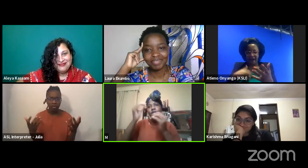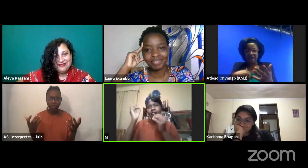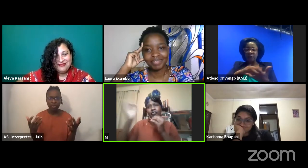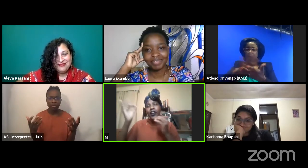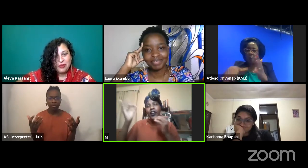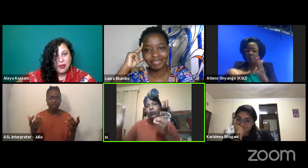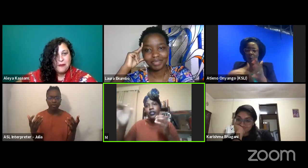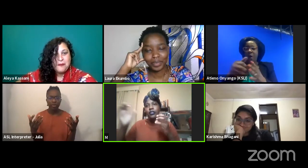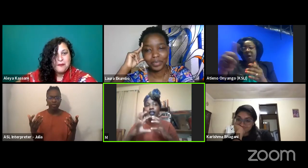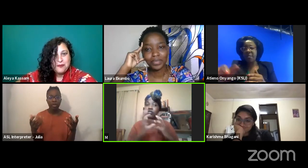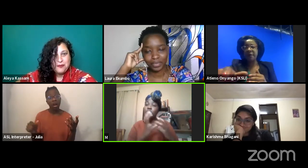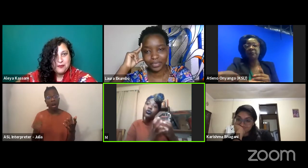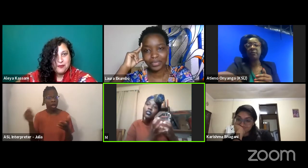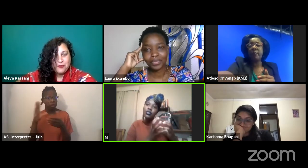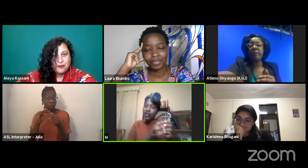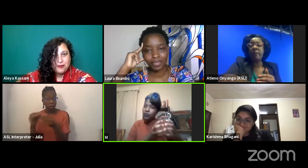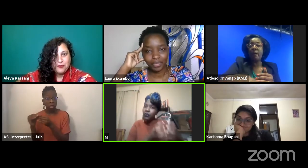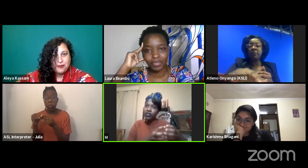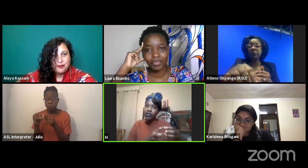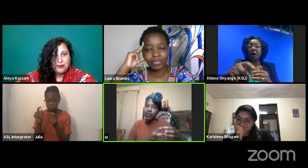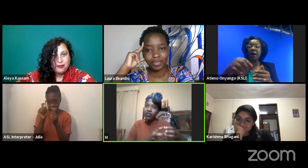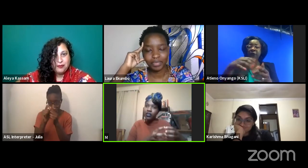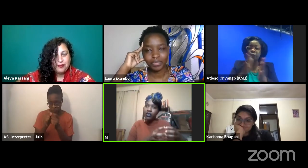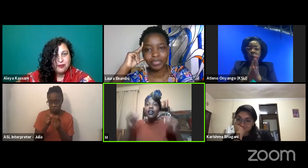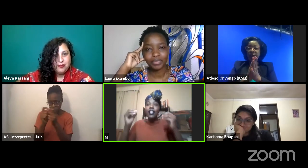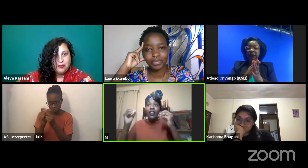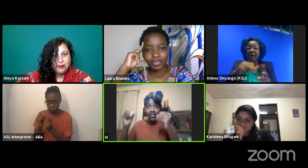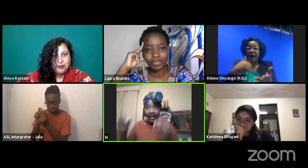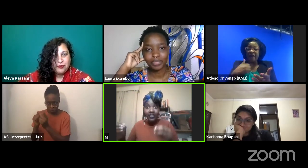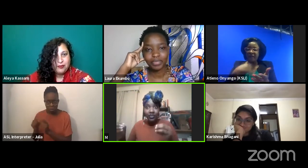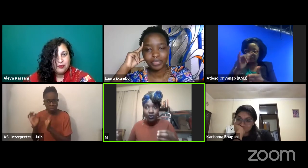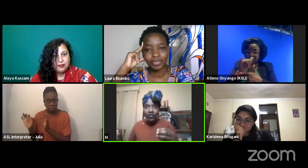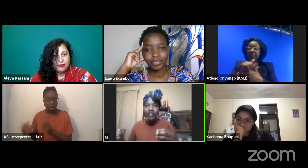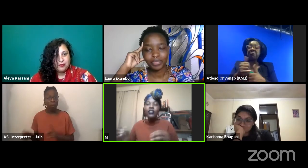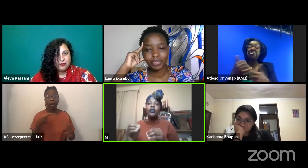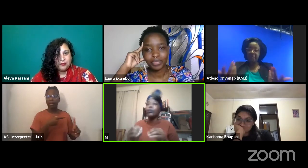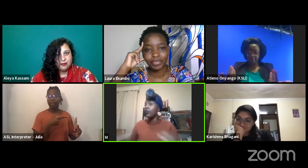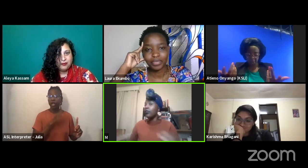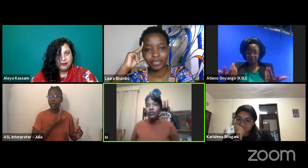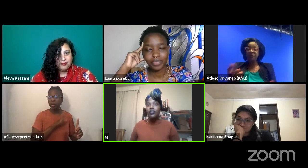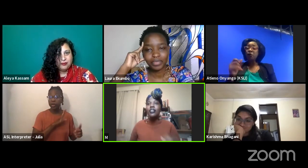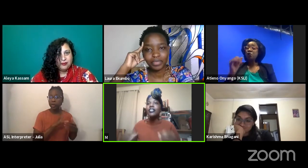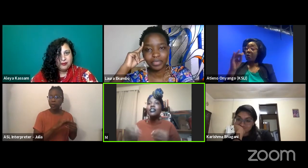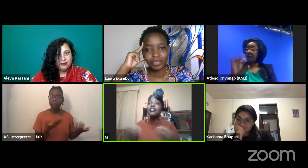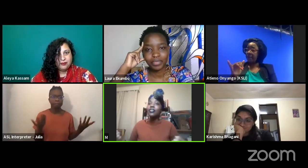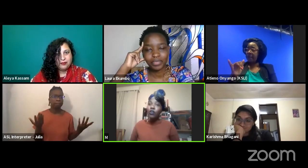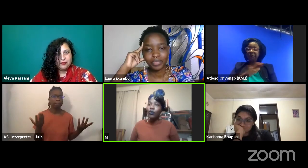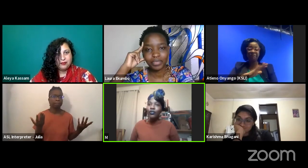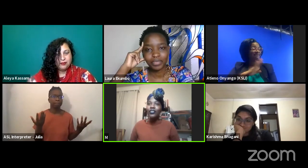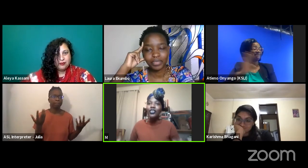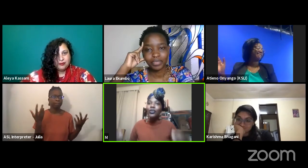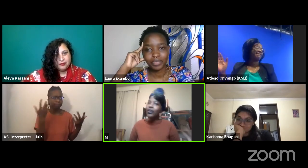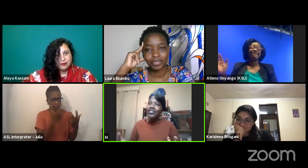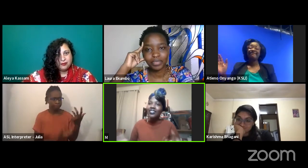to like a fine point that suited that particular showcase, that story refused it just said, no, you will not.